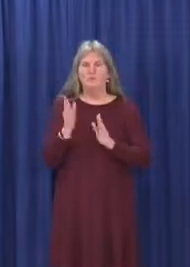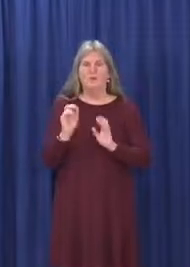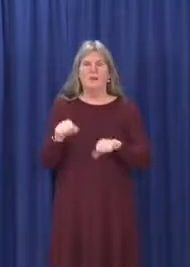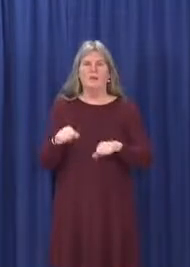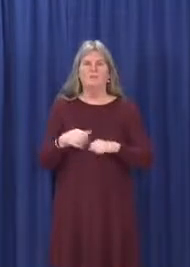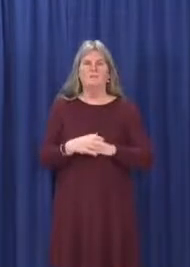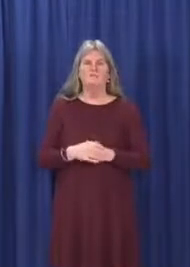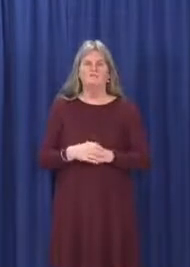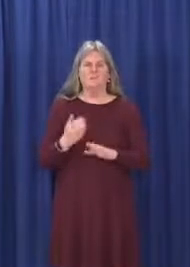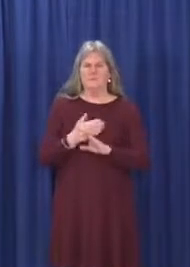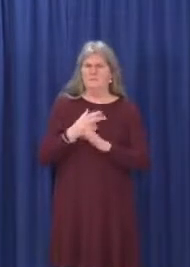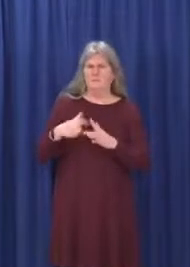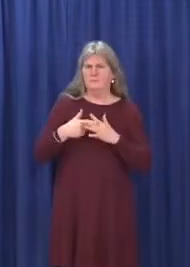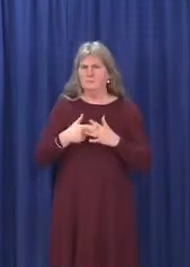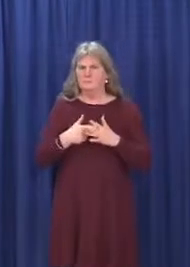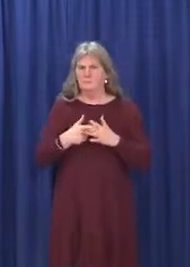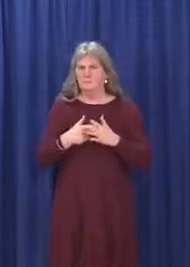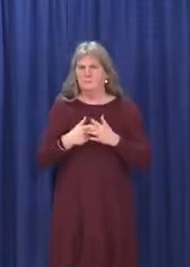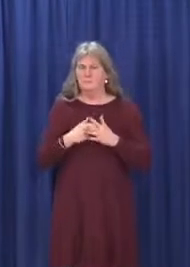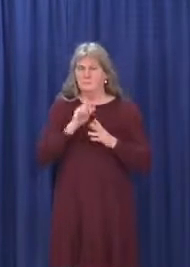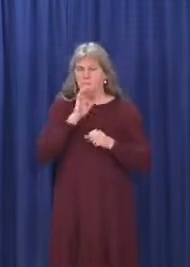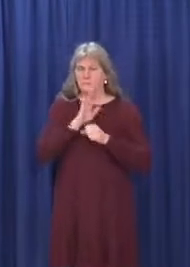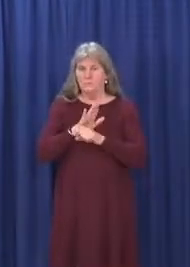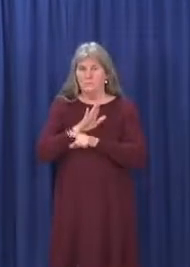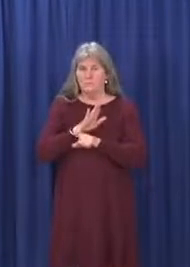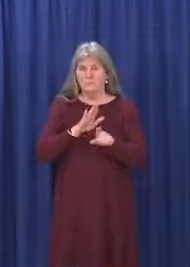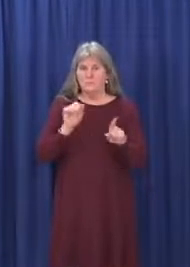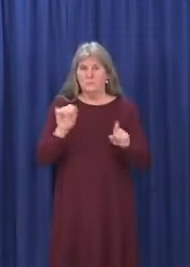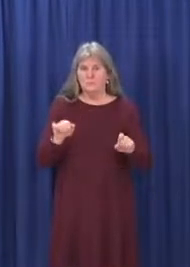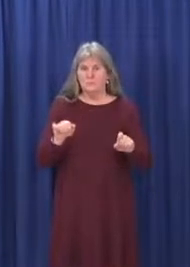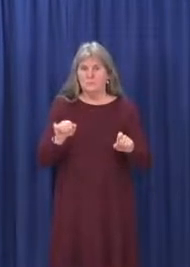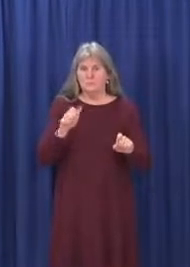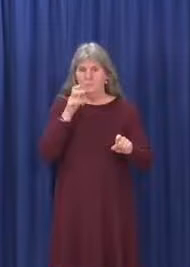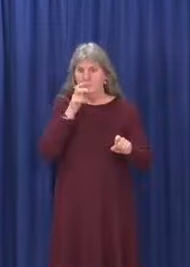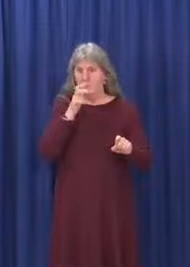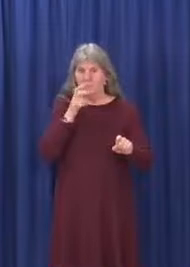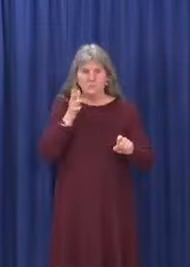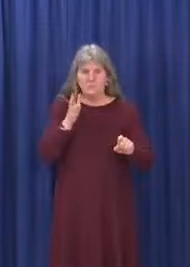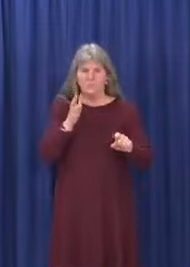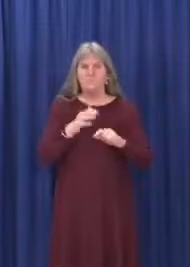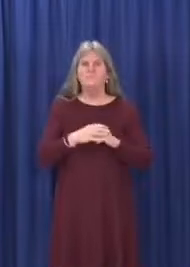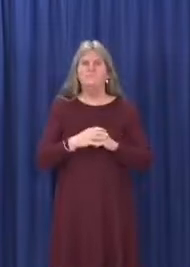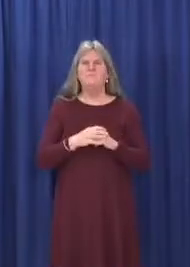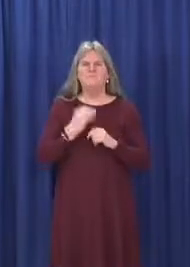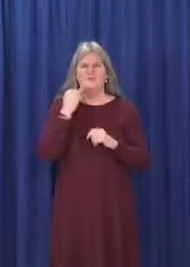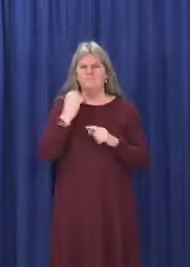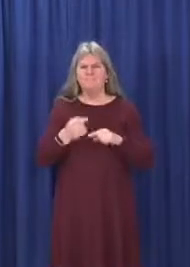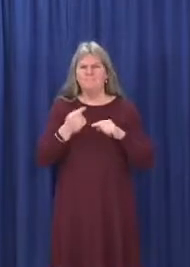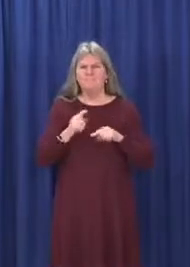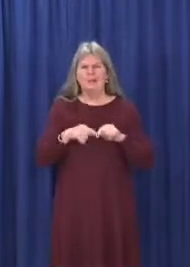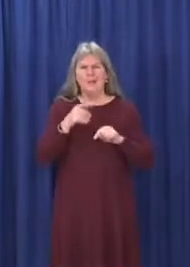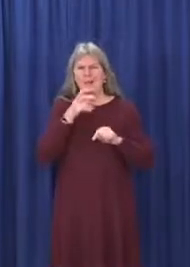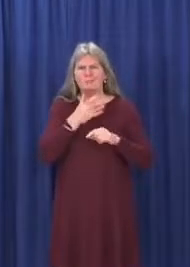Before we begin with our speakers, I would like to verify that everyone can hear us? If any reporters are having problems,